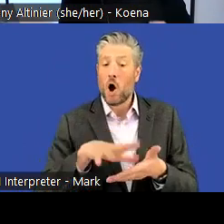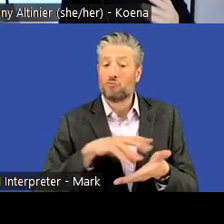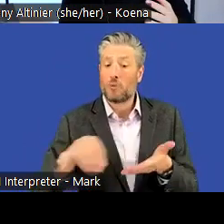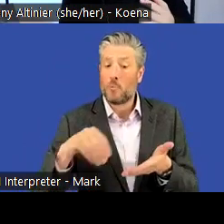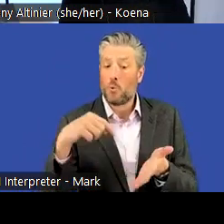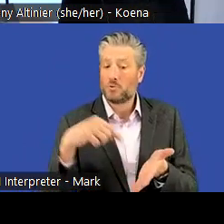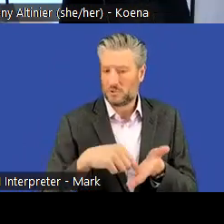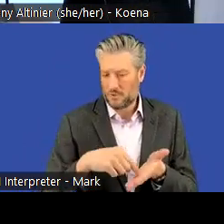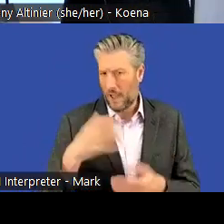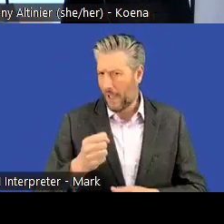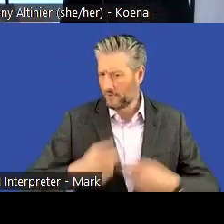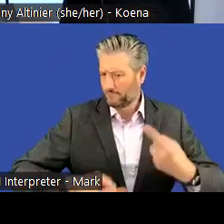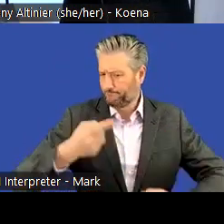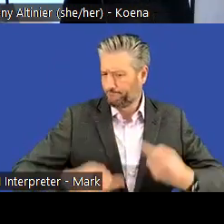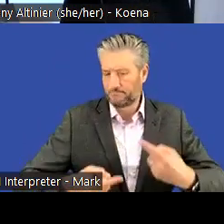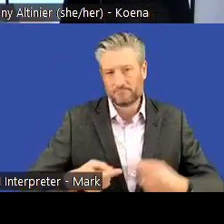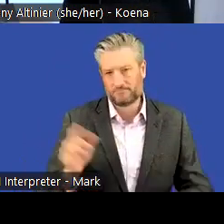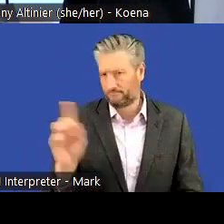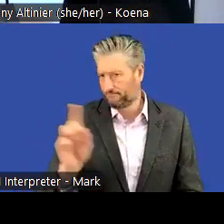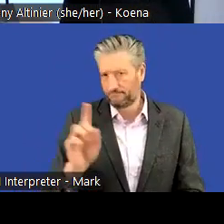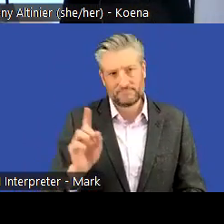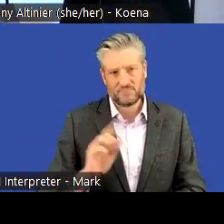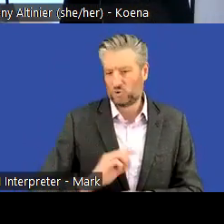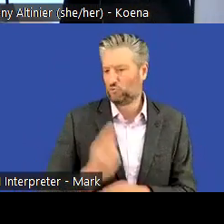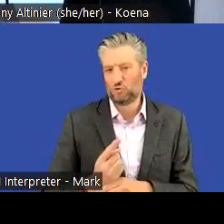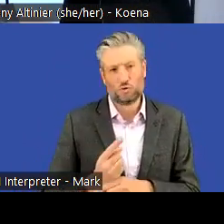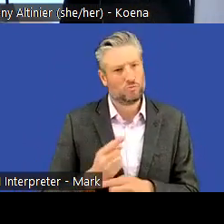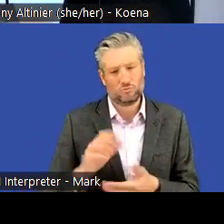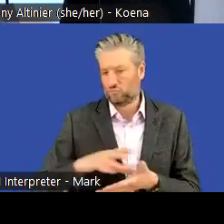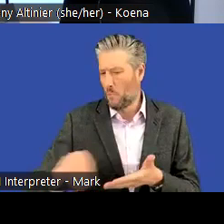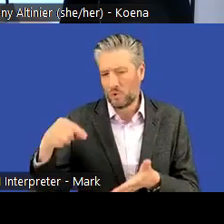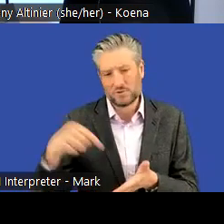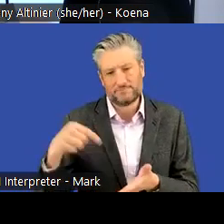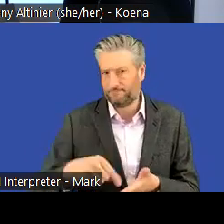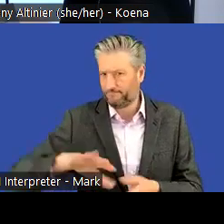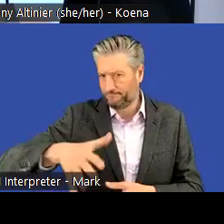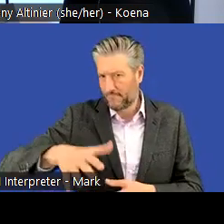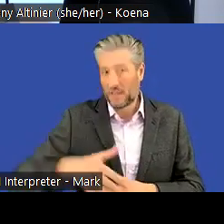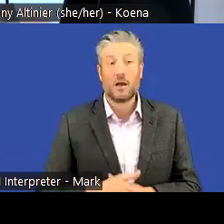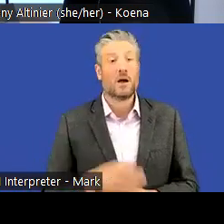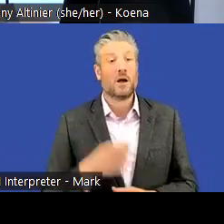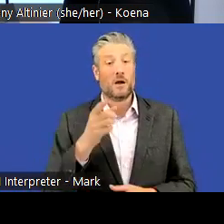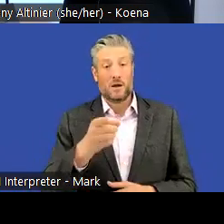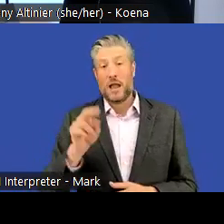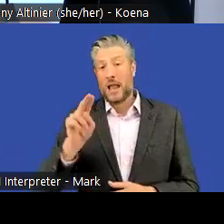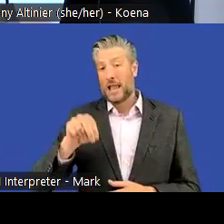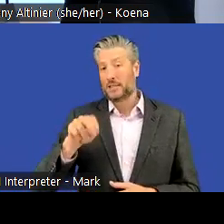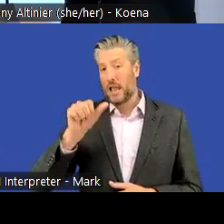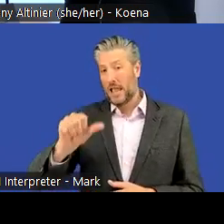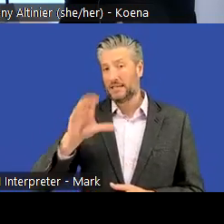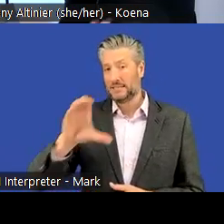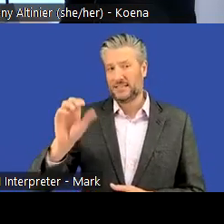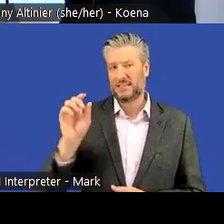In response, the National Advisory Council on Disability published an article in March